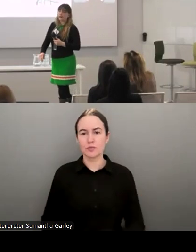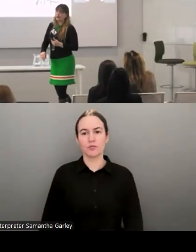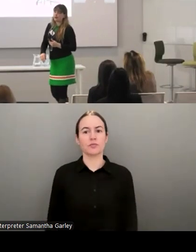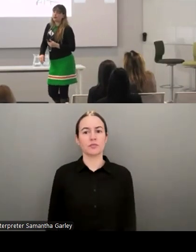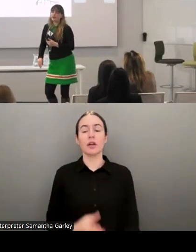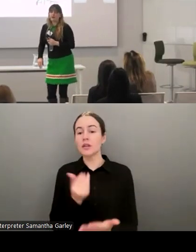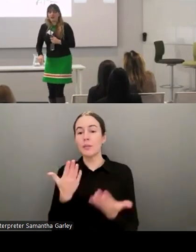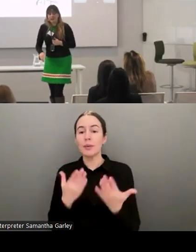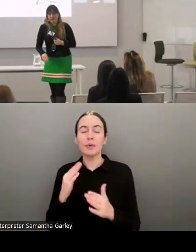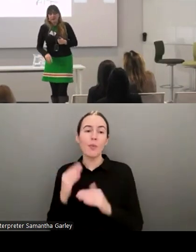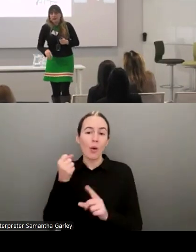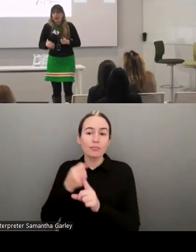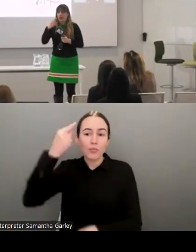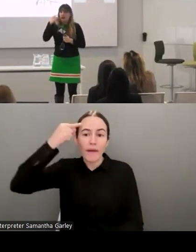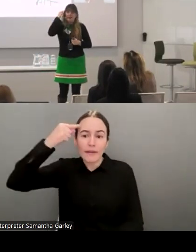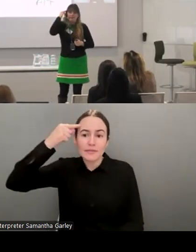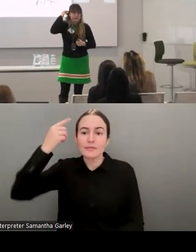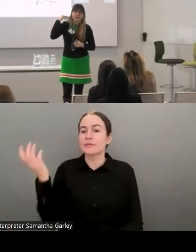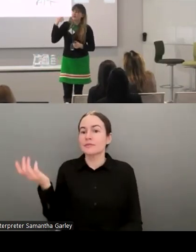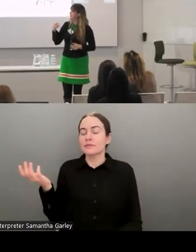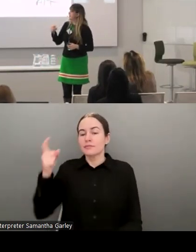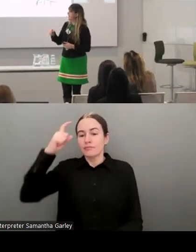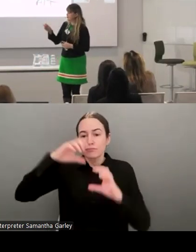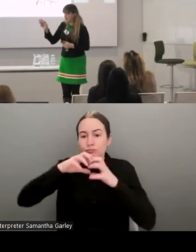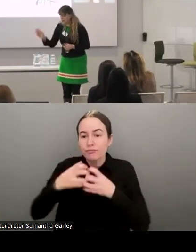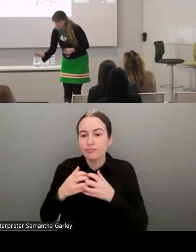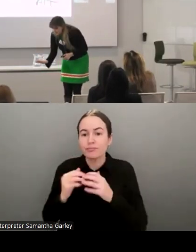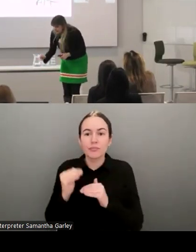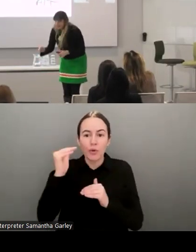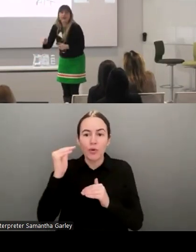from when you were very little. From your. Yeah.